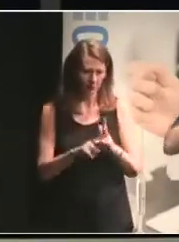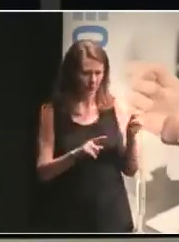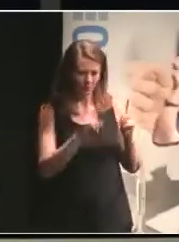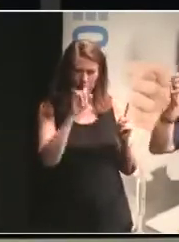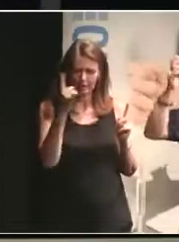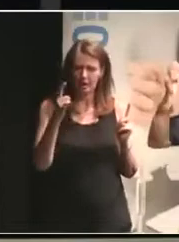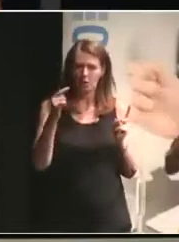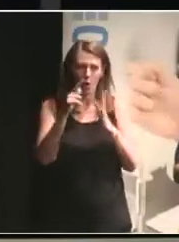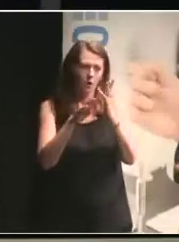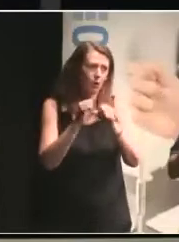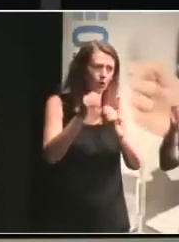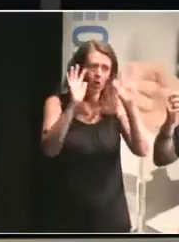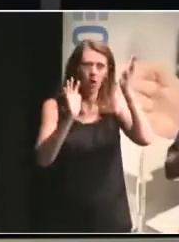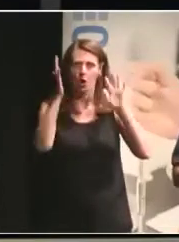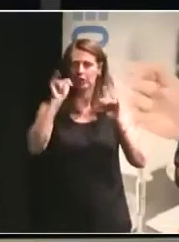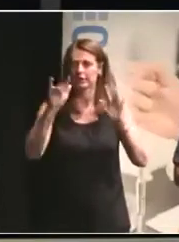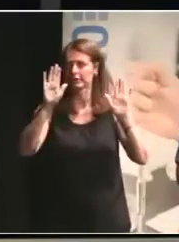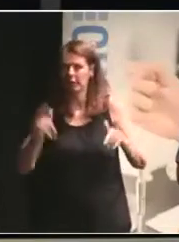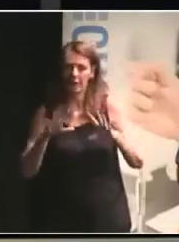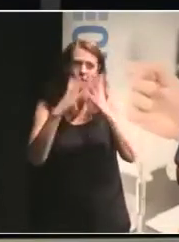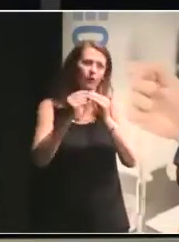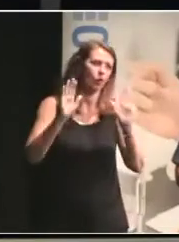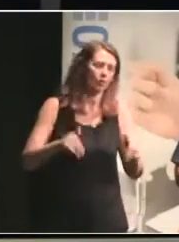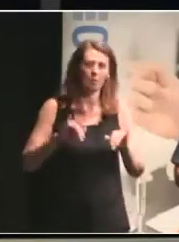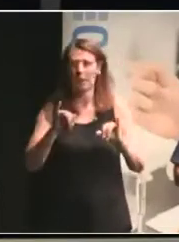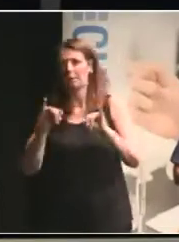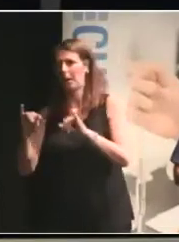of “oh my god, this is terrible, everything is horrible, everything is bad.” It is not.